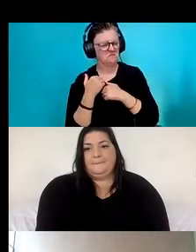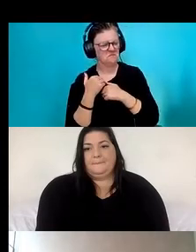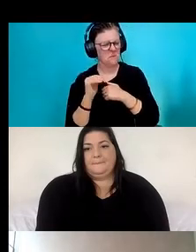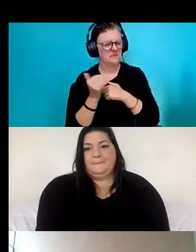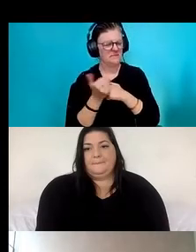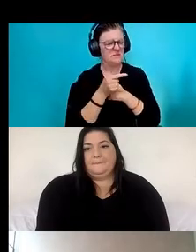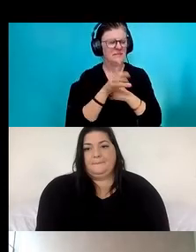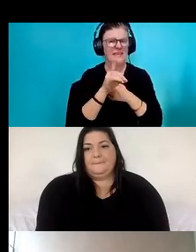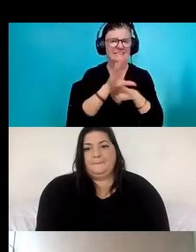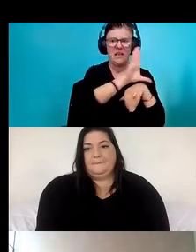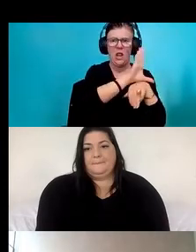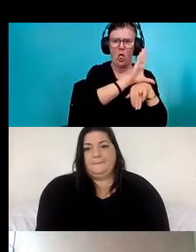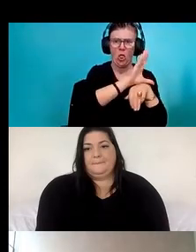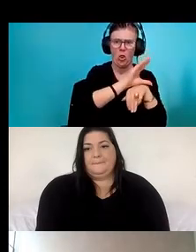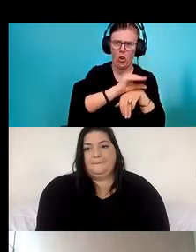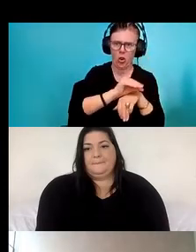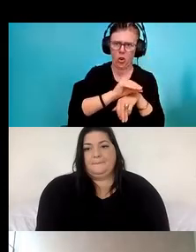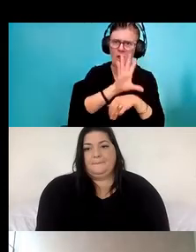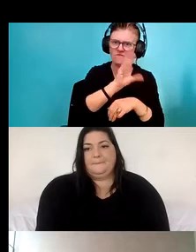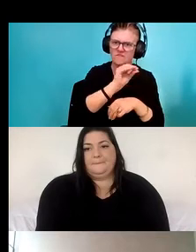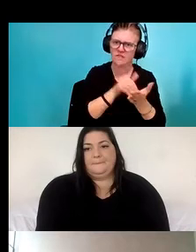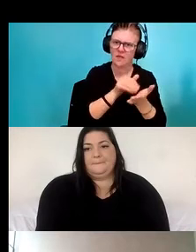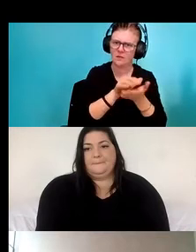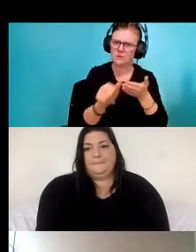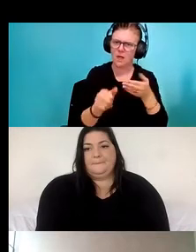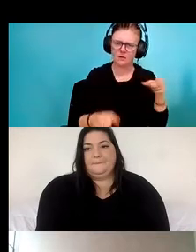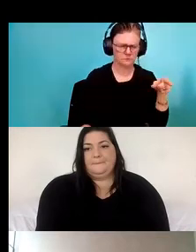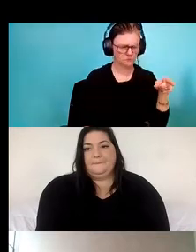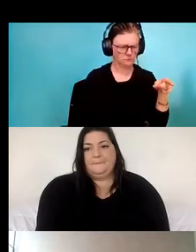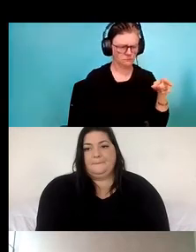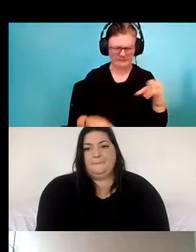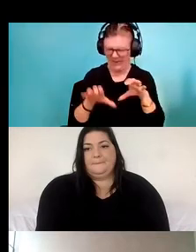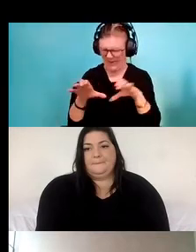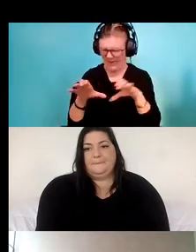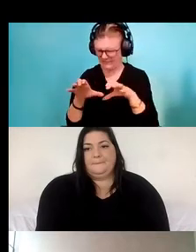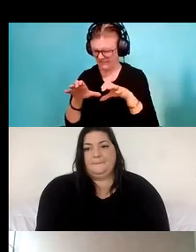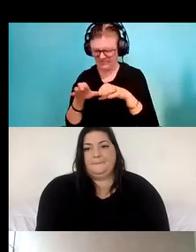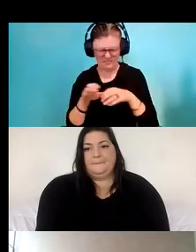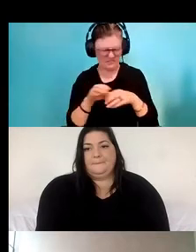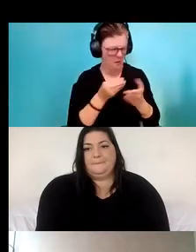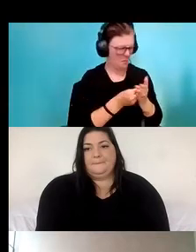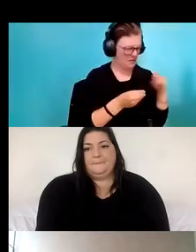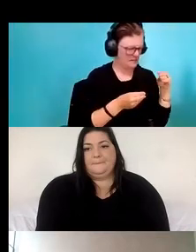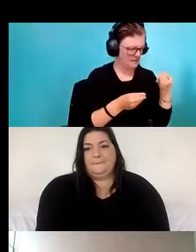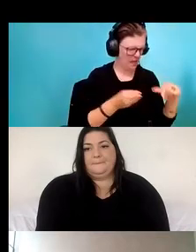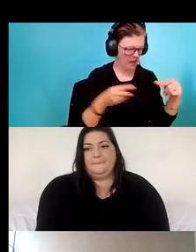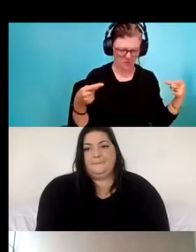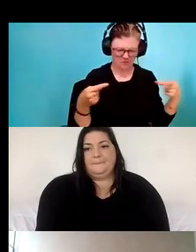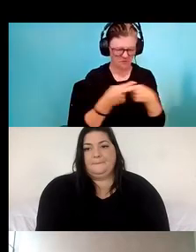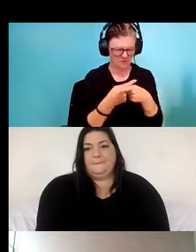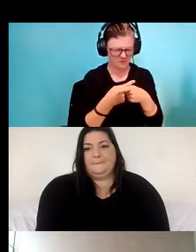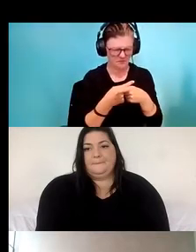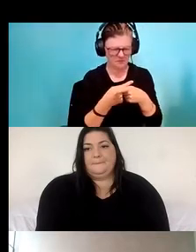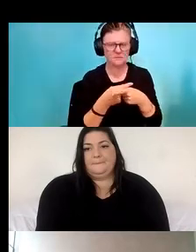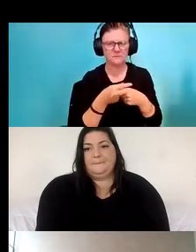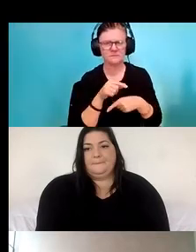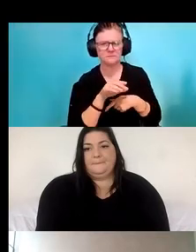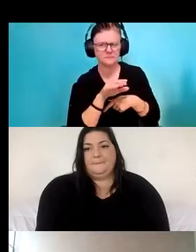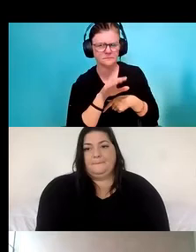down $50,000 during the course of the six-month period, it would prompt your program specialist